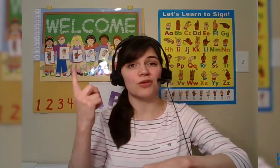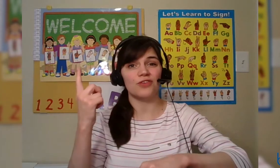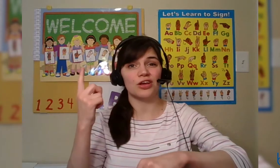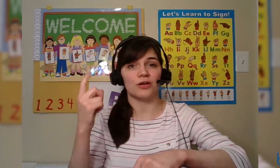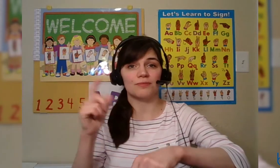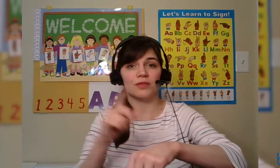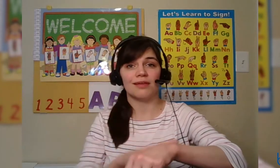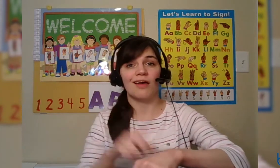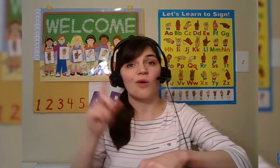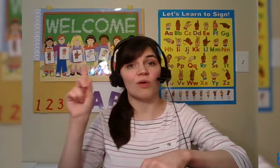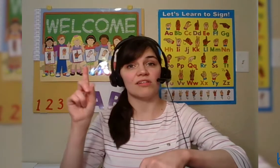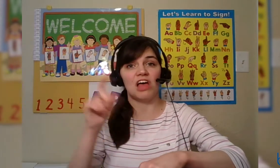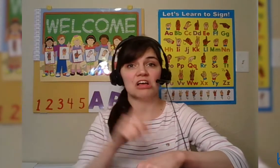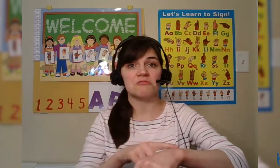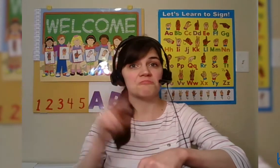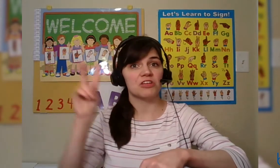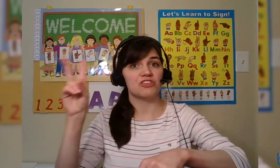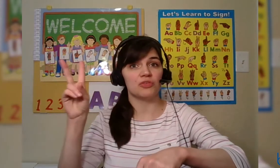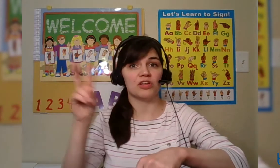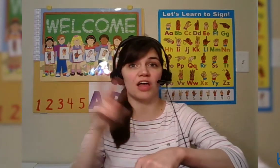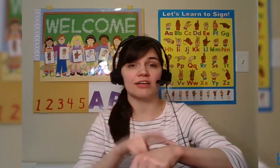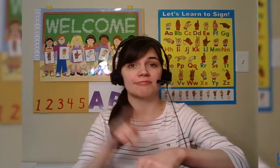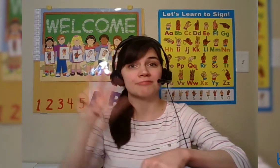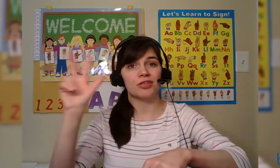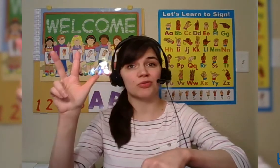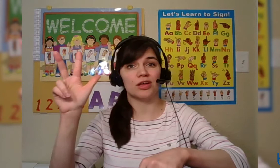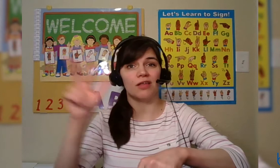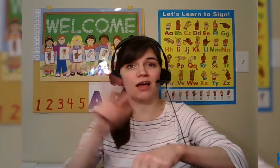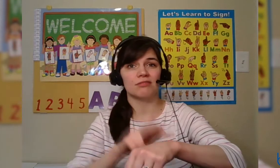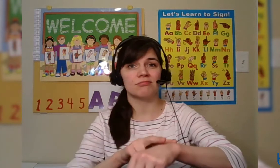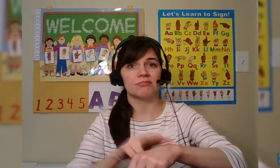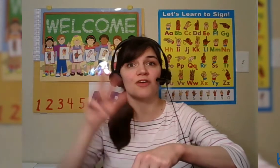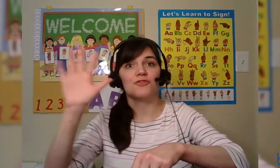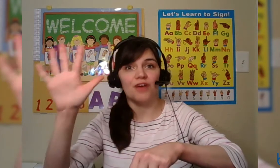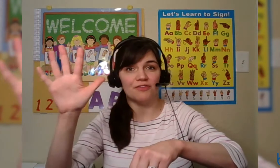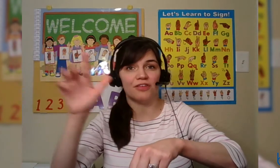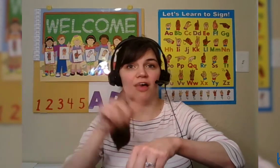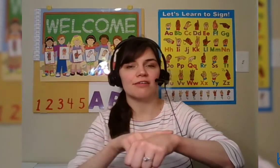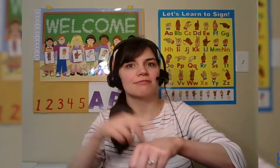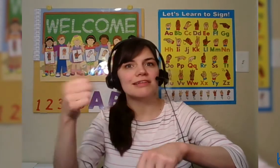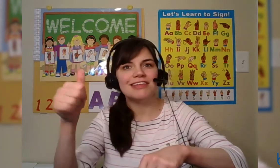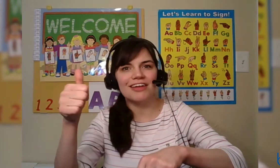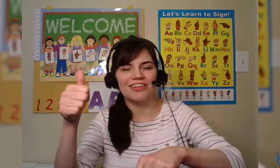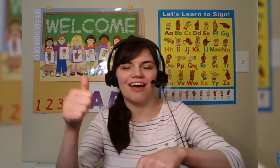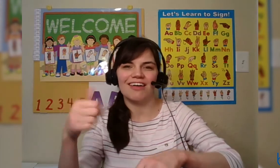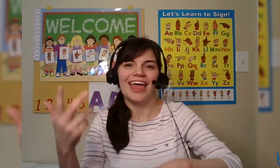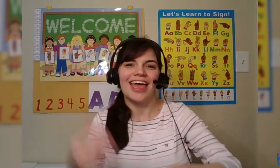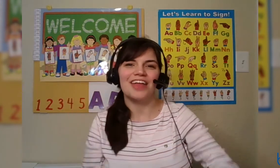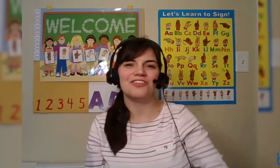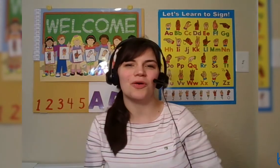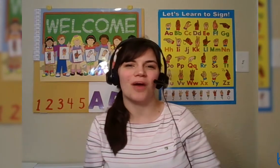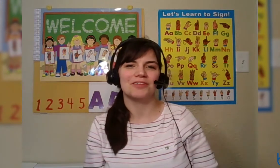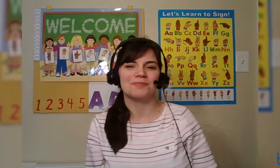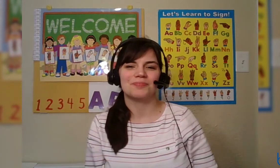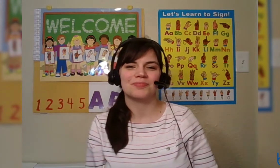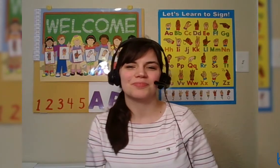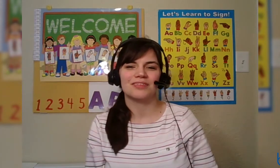your finger: 1 o'clock 2 o'clock, 3 o'clock, 5 o'clock, 10 o'clock, and so on.